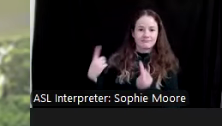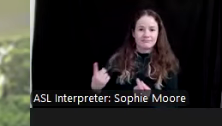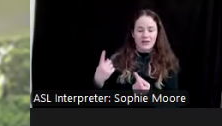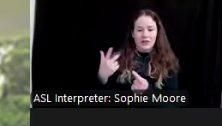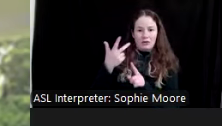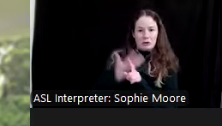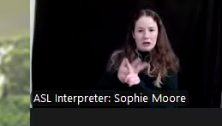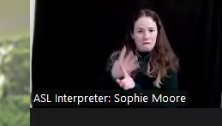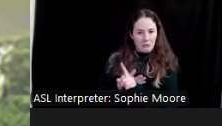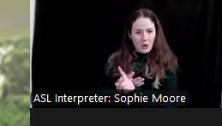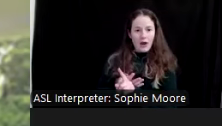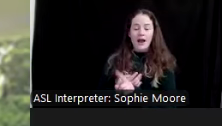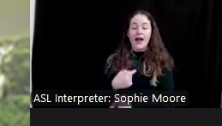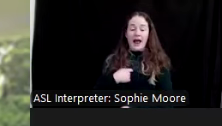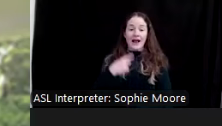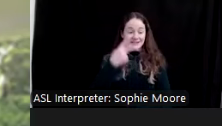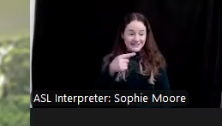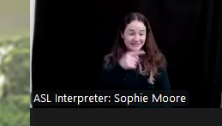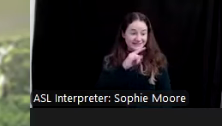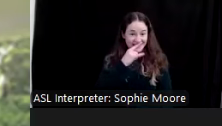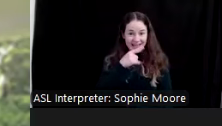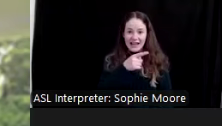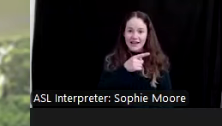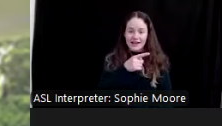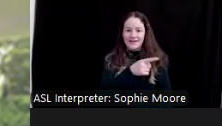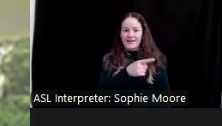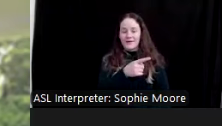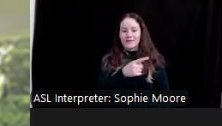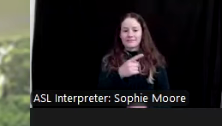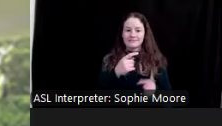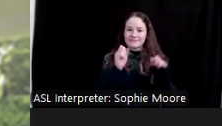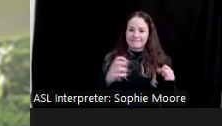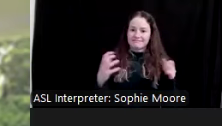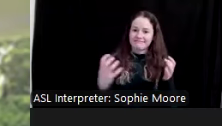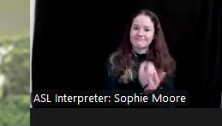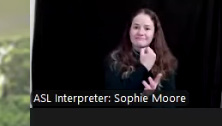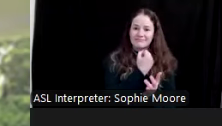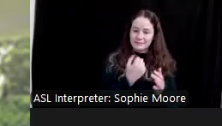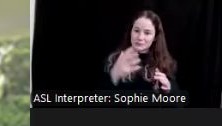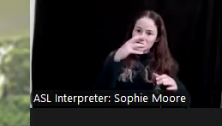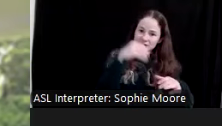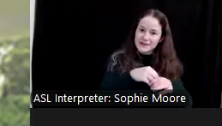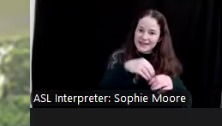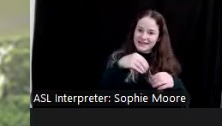wellness like this actually do that something that could uh be for life and helps motivate him to get the abs that